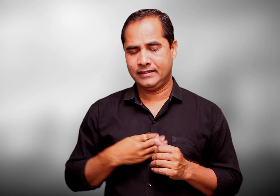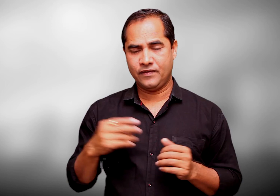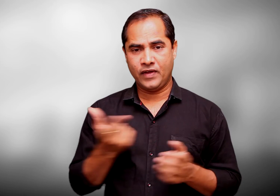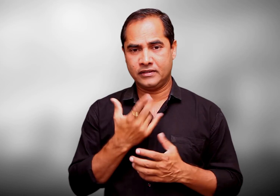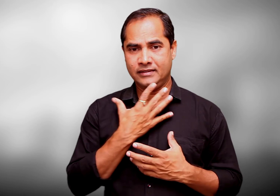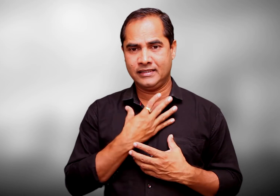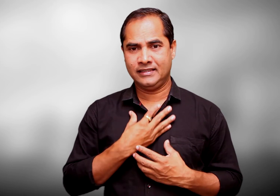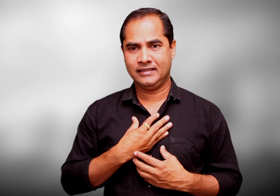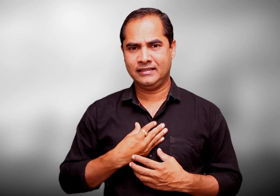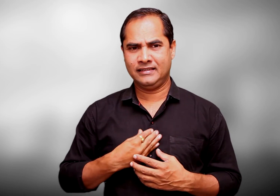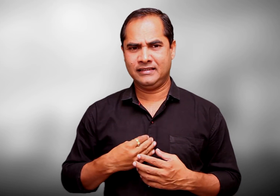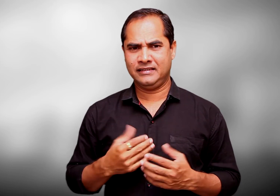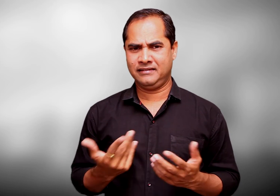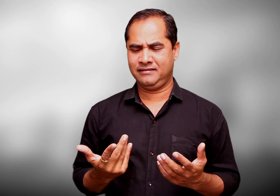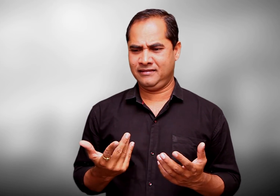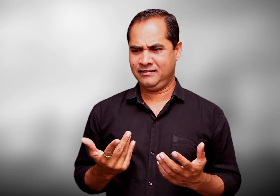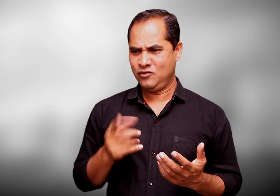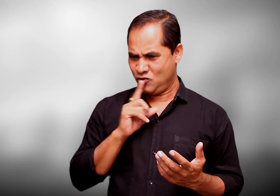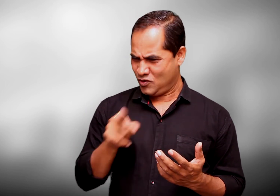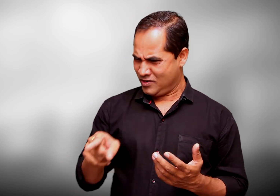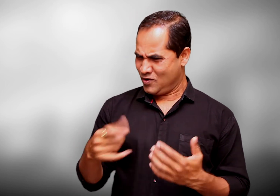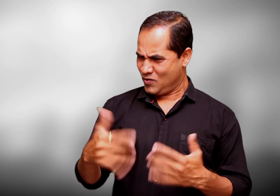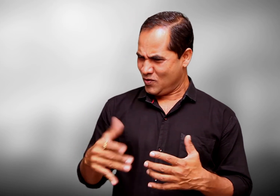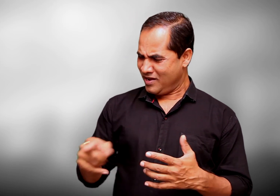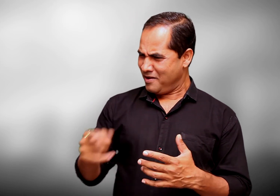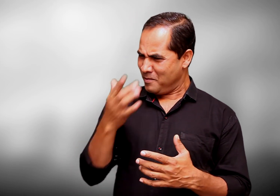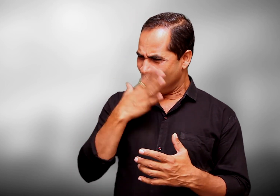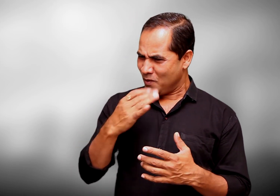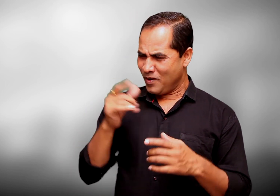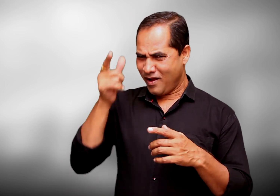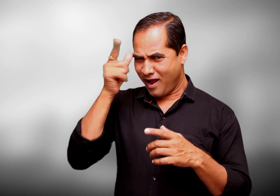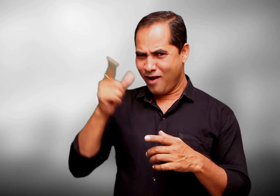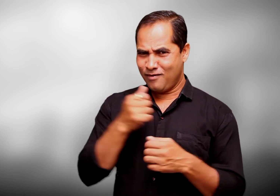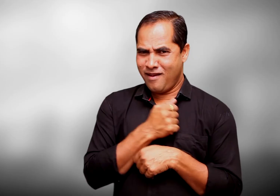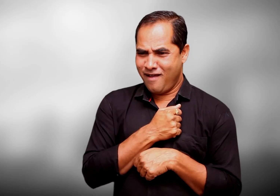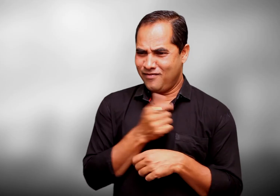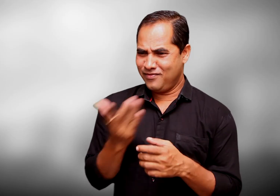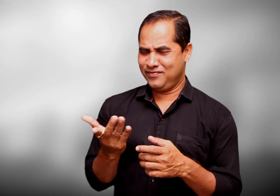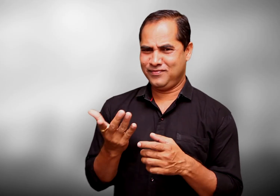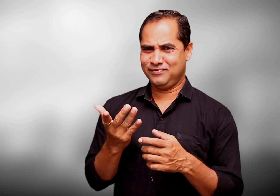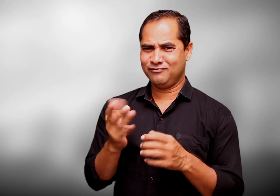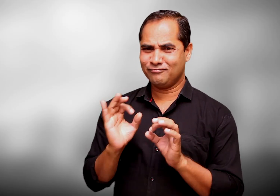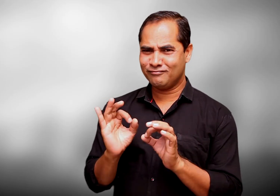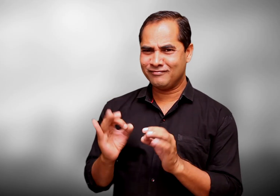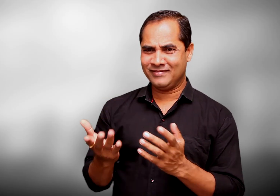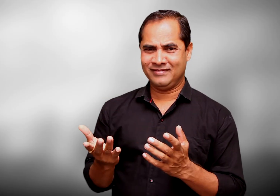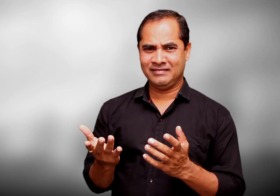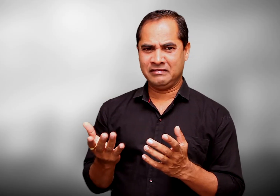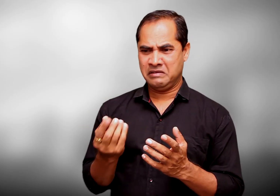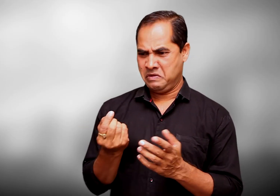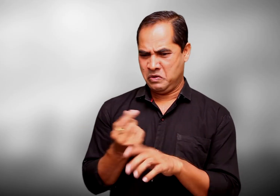with sadness. What had been a lovable beautiful creature just a while ago was